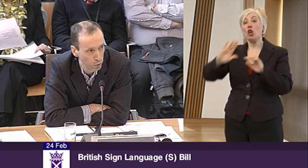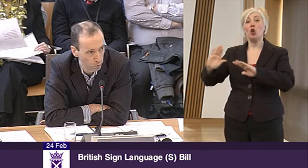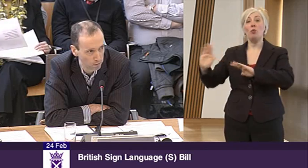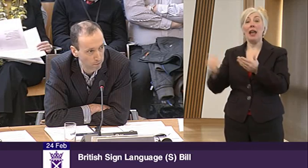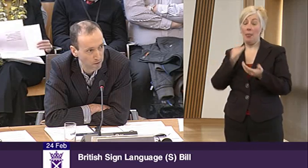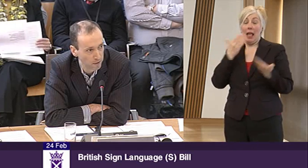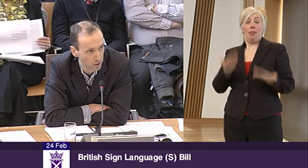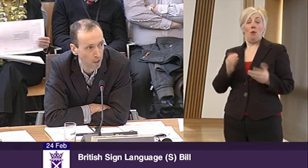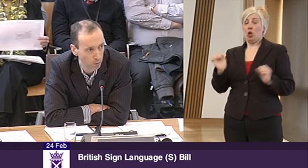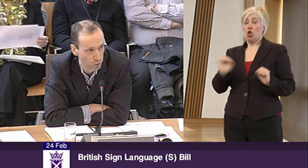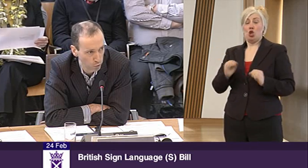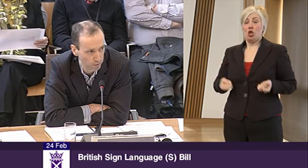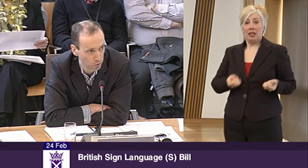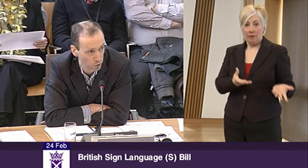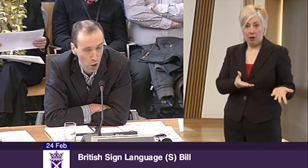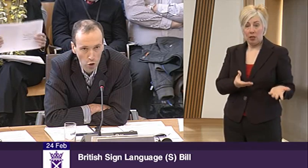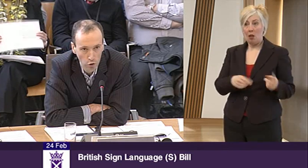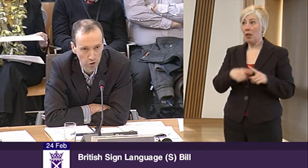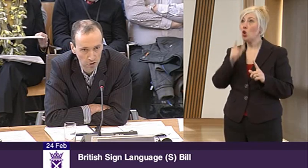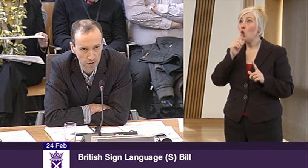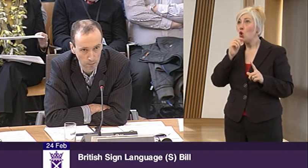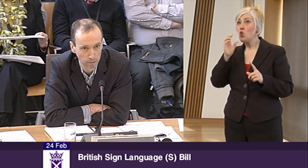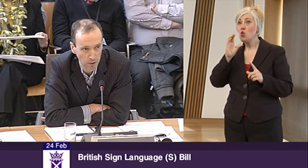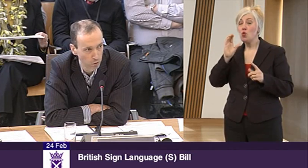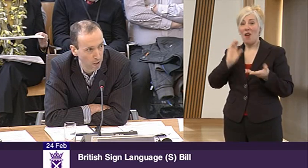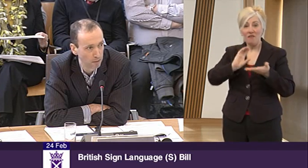unlock that are not being delivered now, and how those would be funded or resourced, not